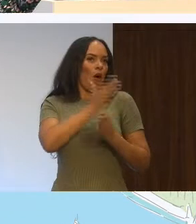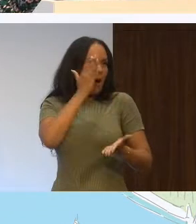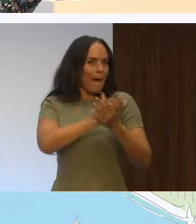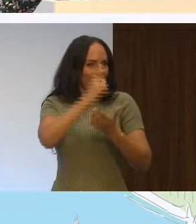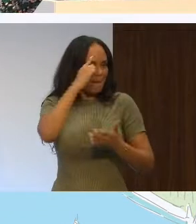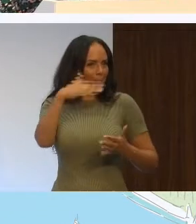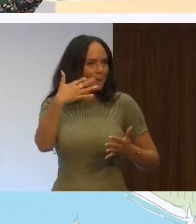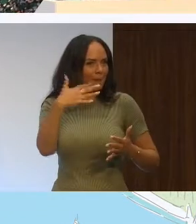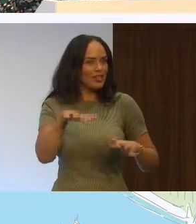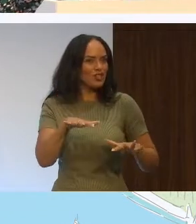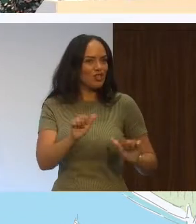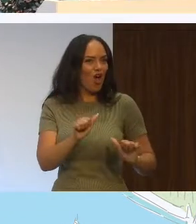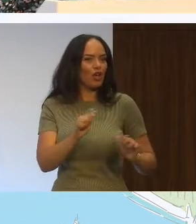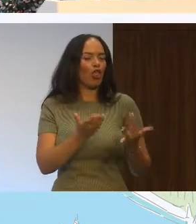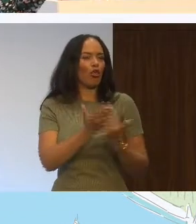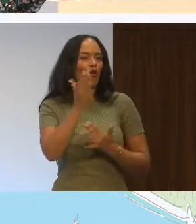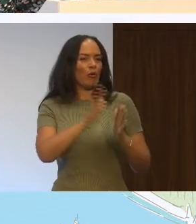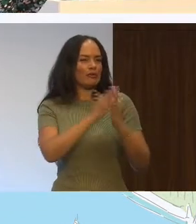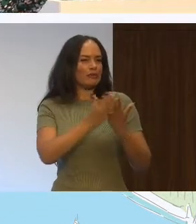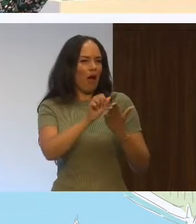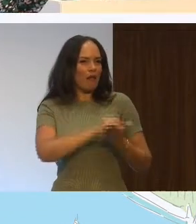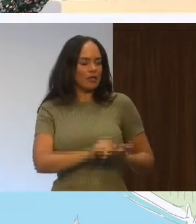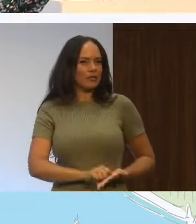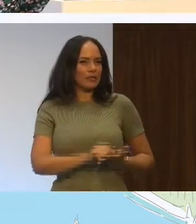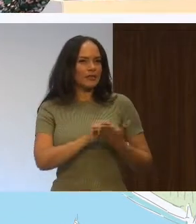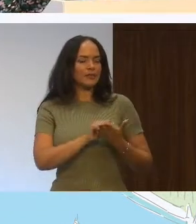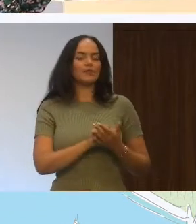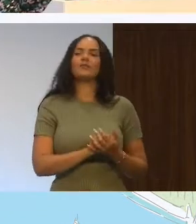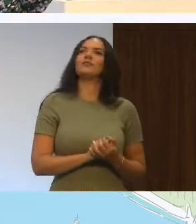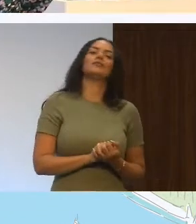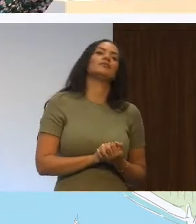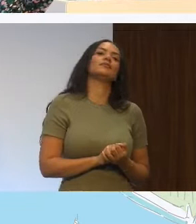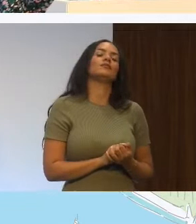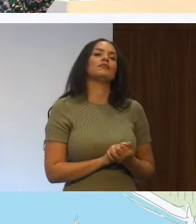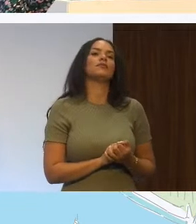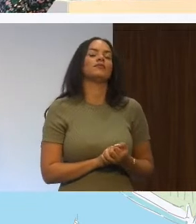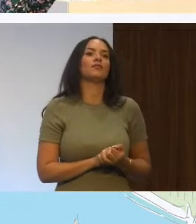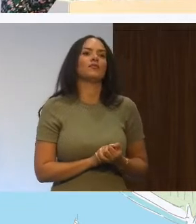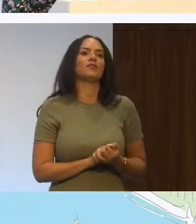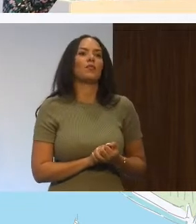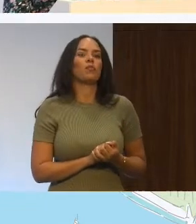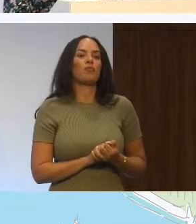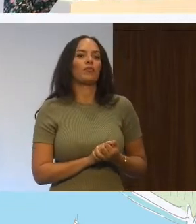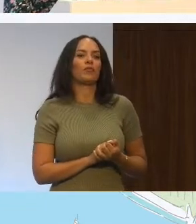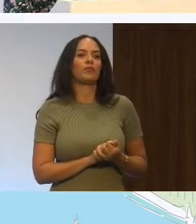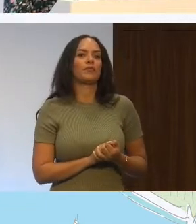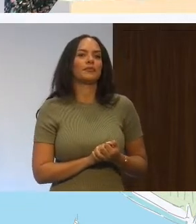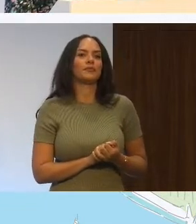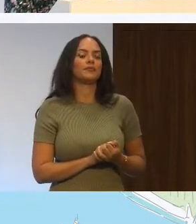And unsurprisingly, the shorter the time the symptoms start relative to headache, the higher that prediction is. And yawning